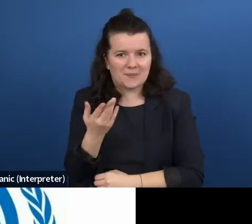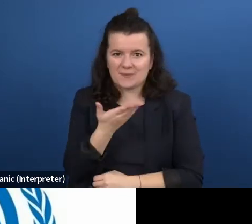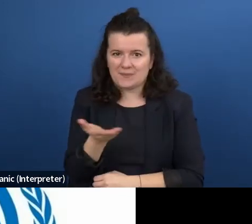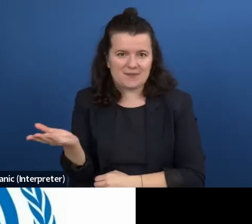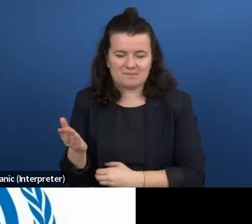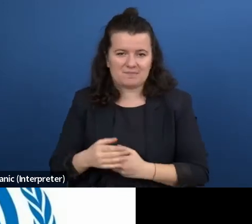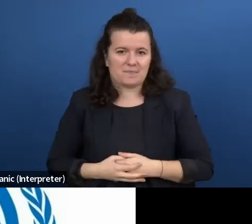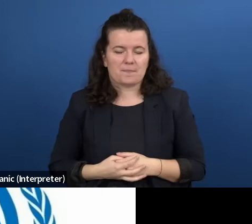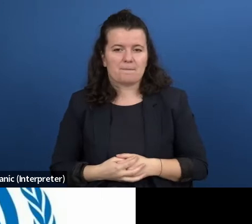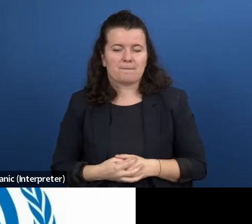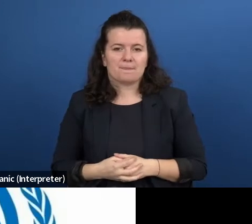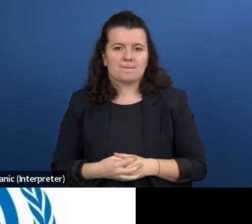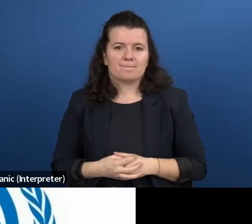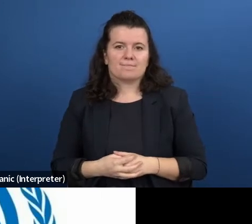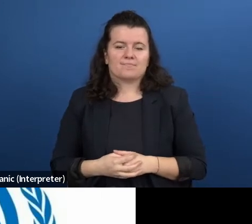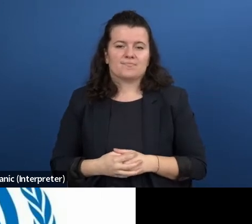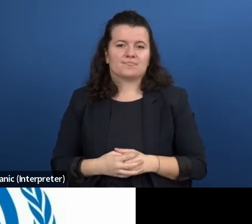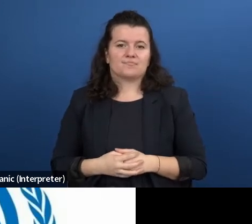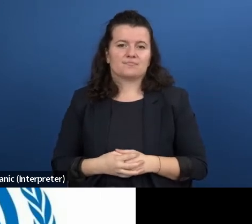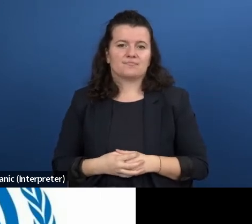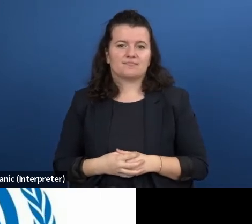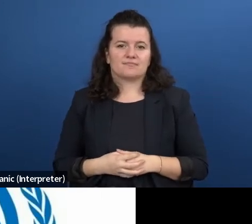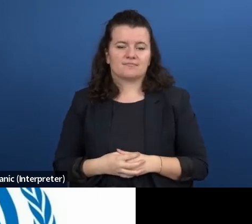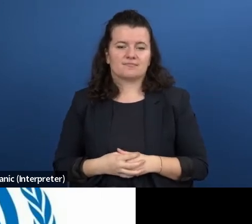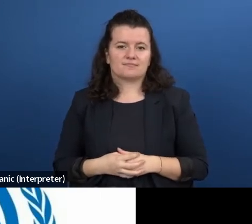And what I would say is añthough the UN protocol